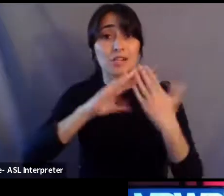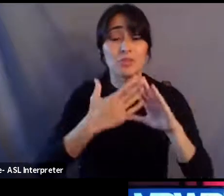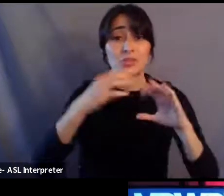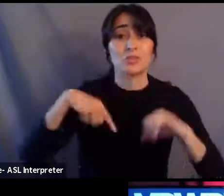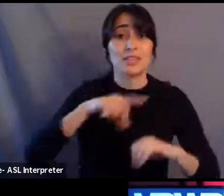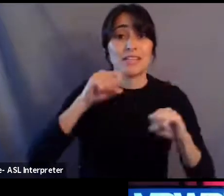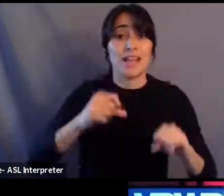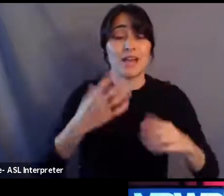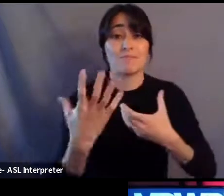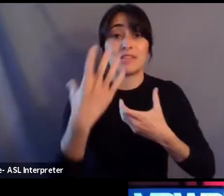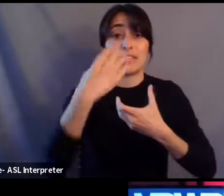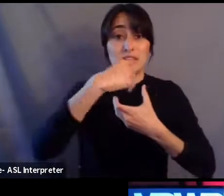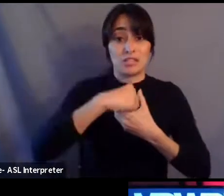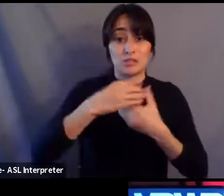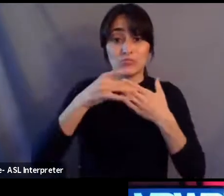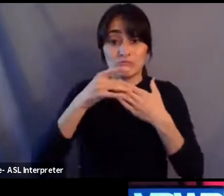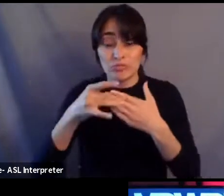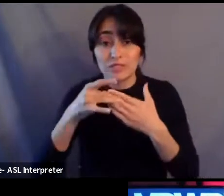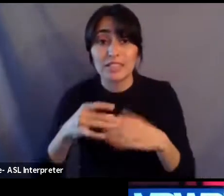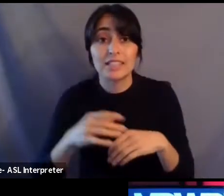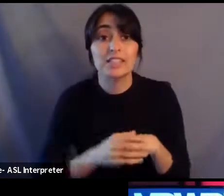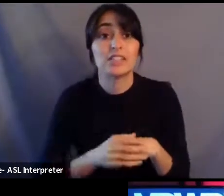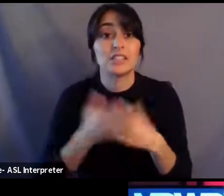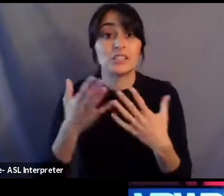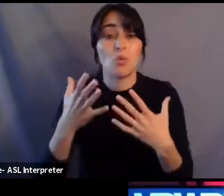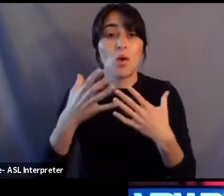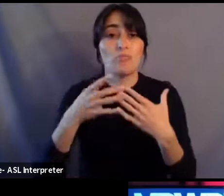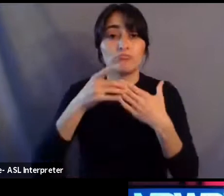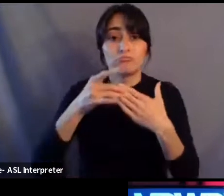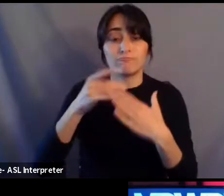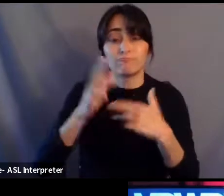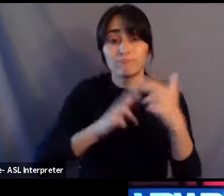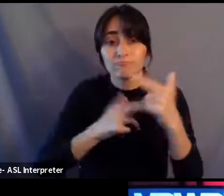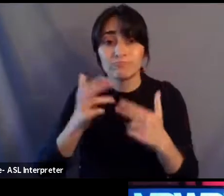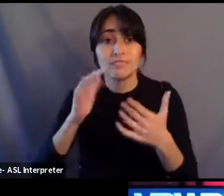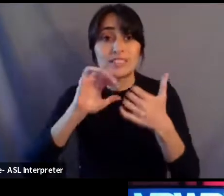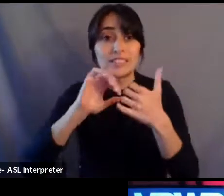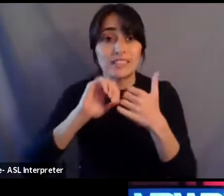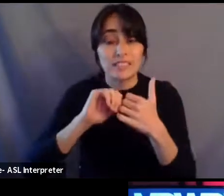learn, build empathy for each other and understand tangible actions we can all take to make a